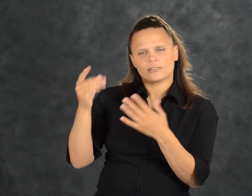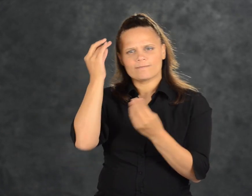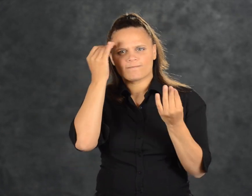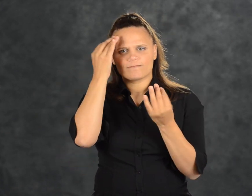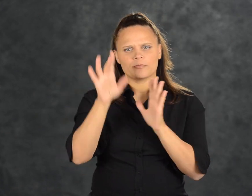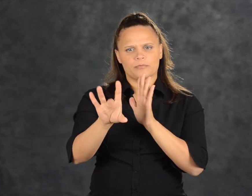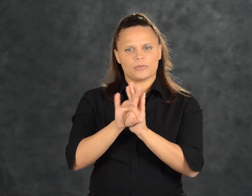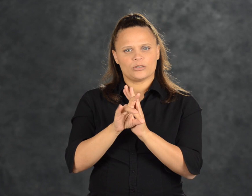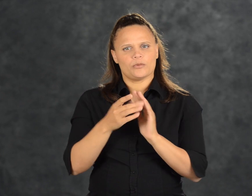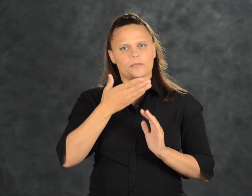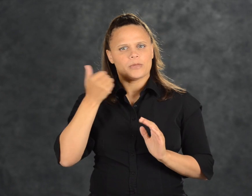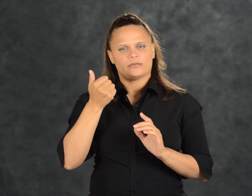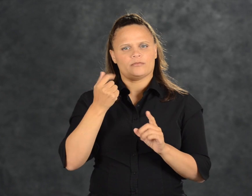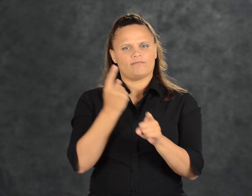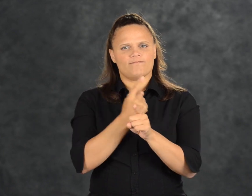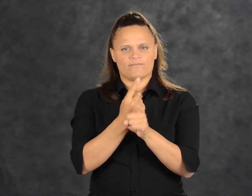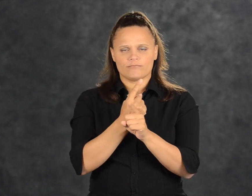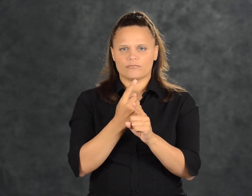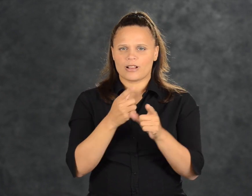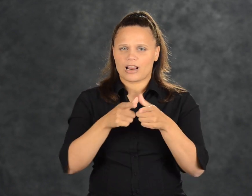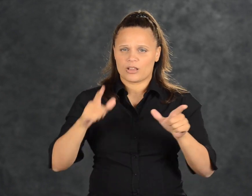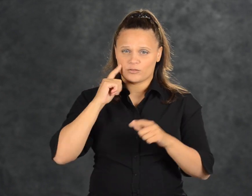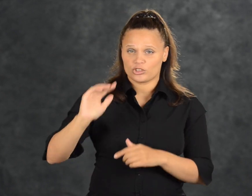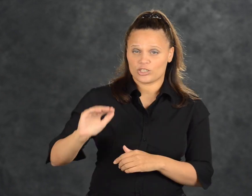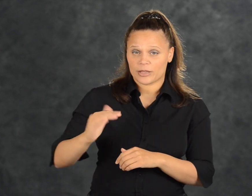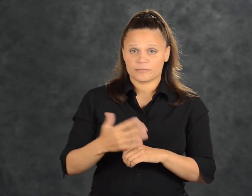surrounding their child's "first language" development.